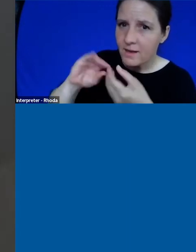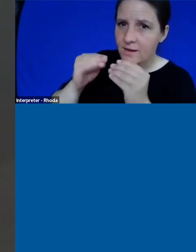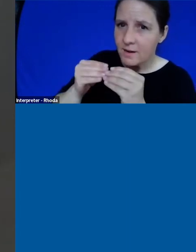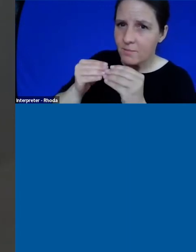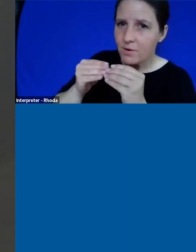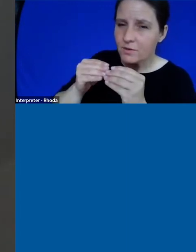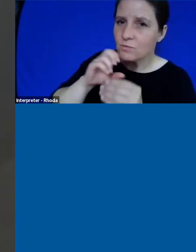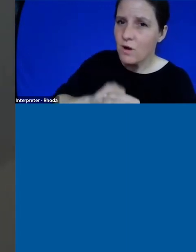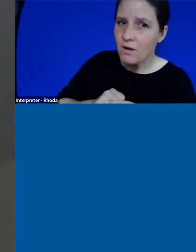Okay. Google stop.